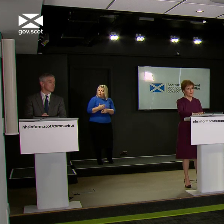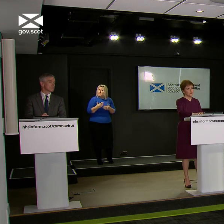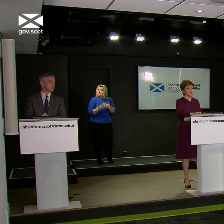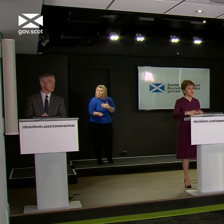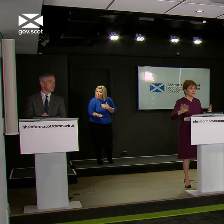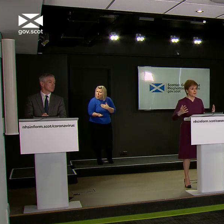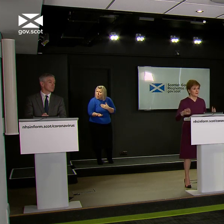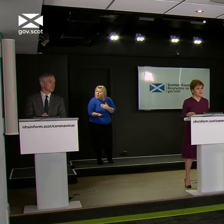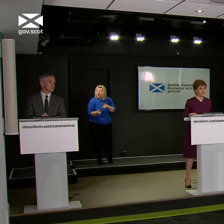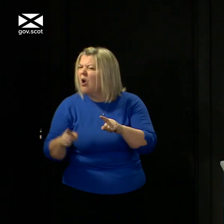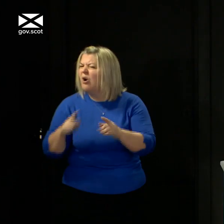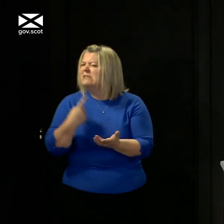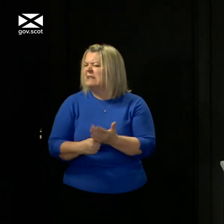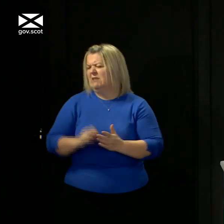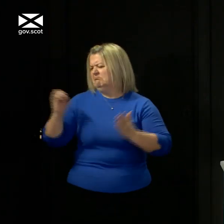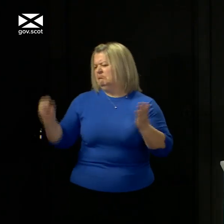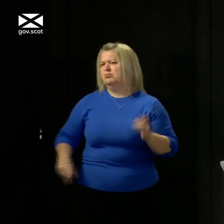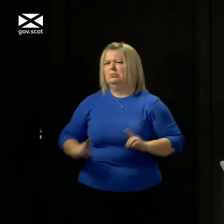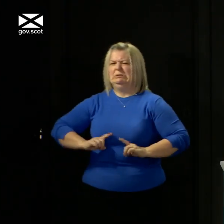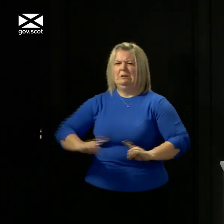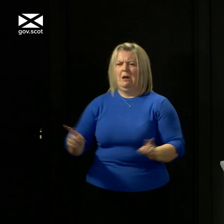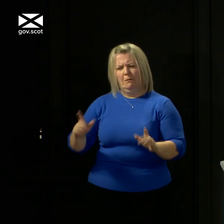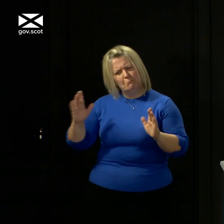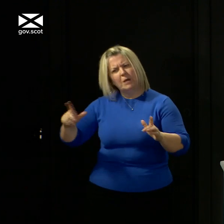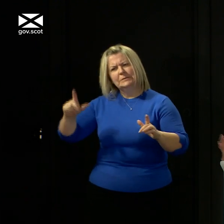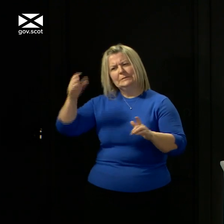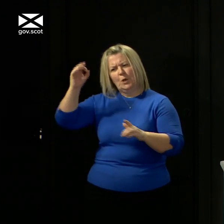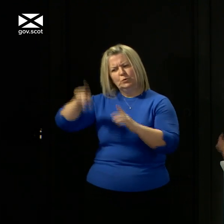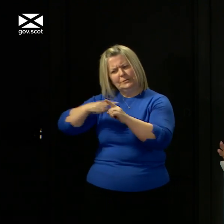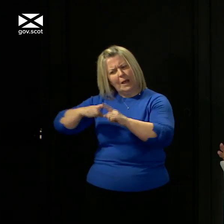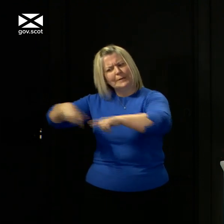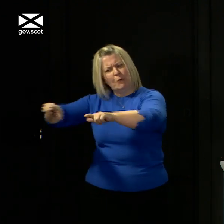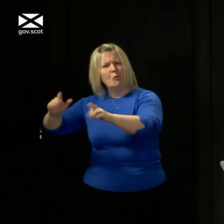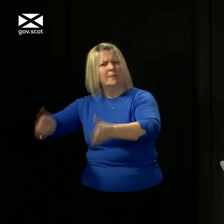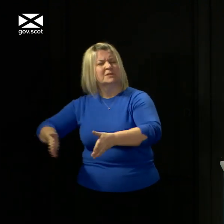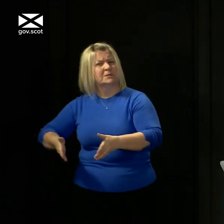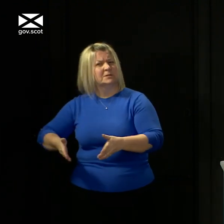nothing is ruled out as we continue to navigate our way through the virus and